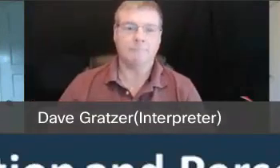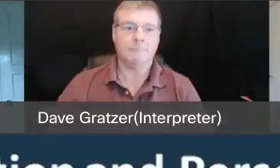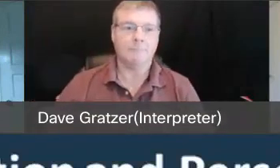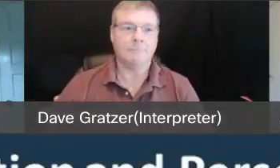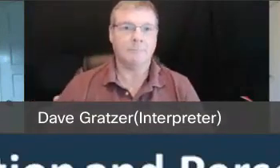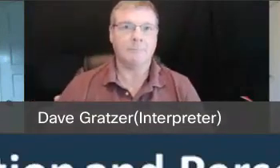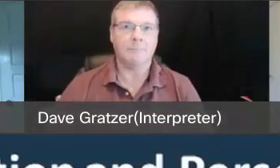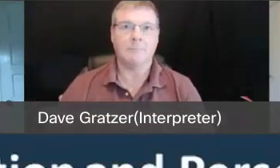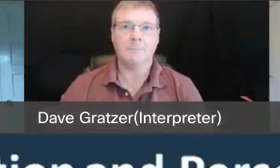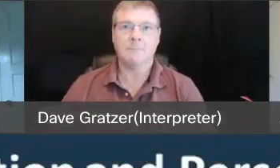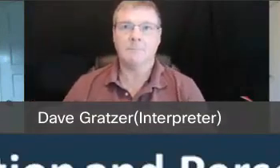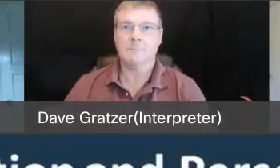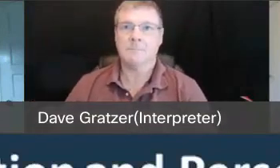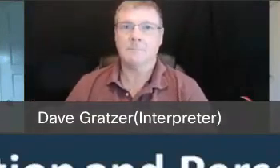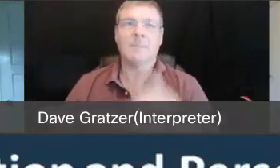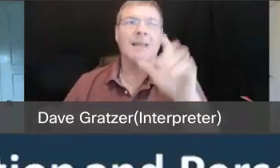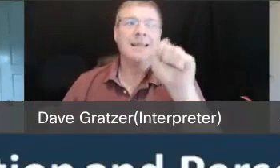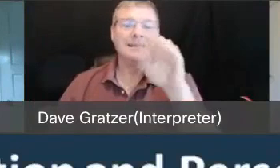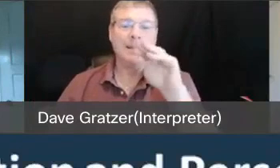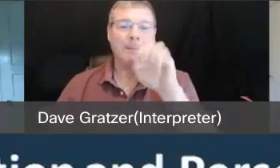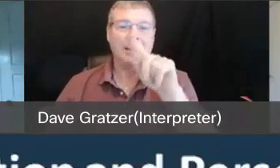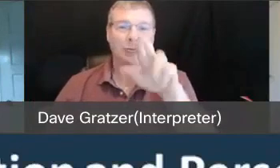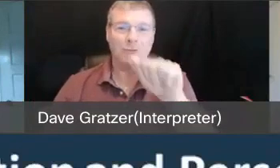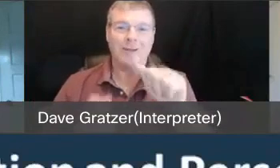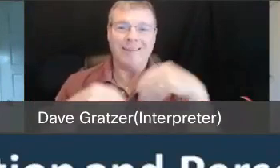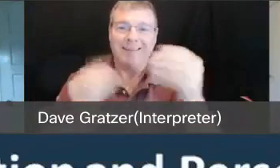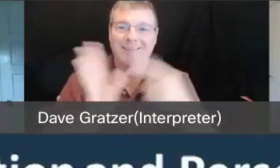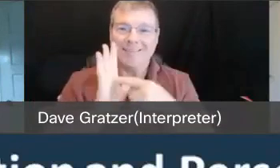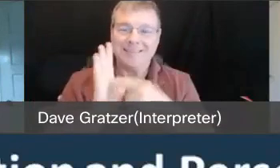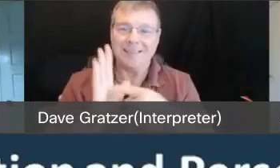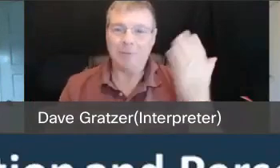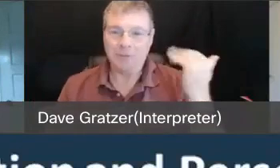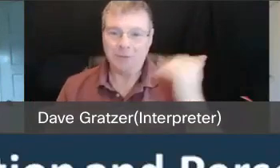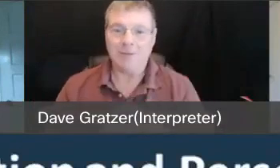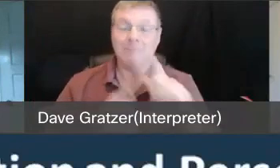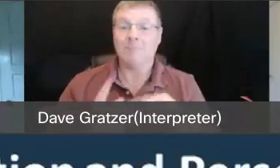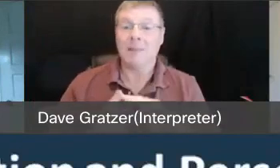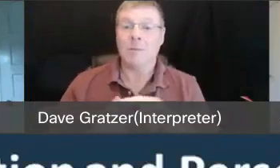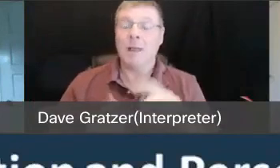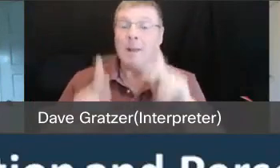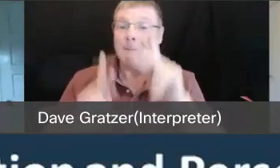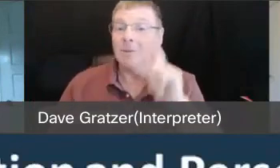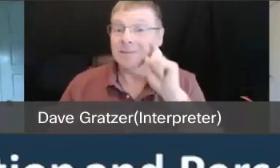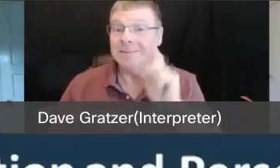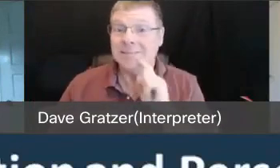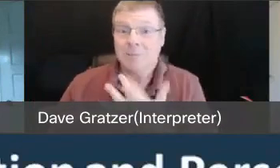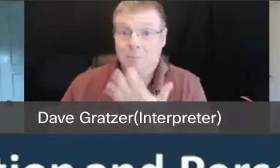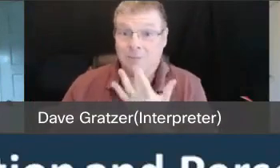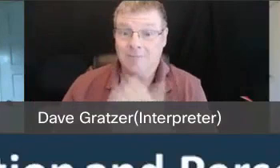Sametra gave a really good example earlier when she said that, if someone sexual orientation had an impact